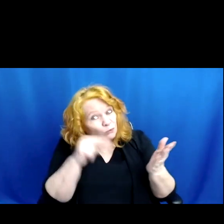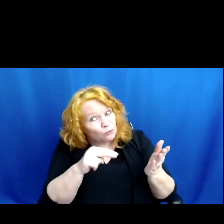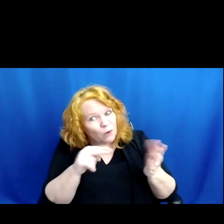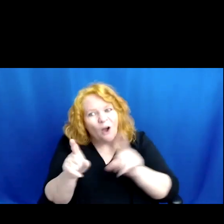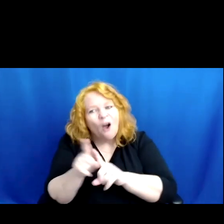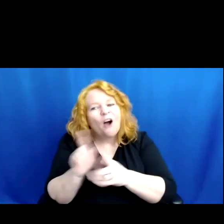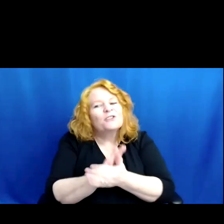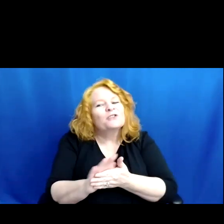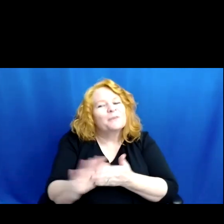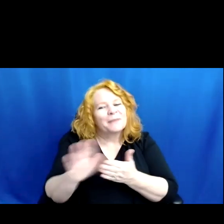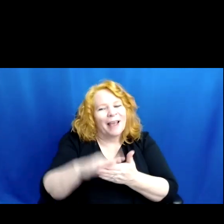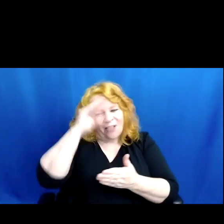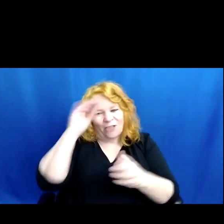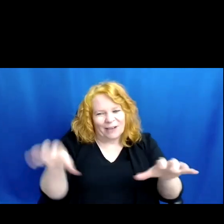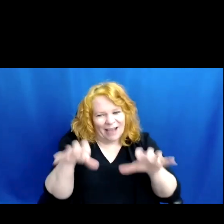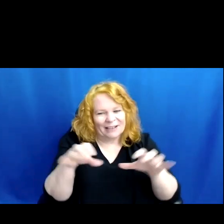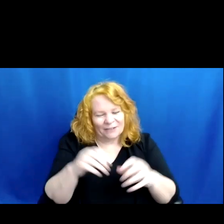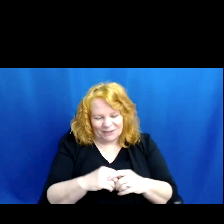with some other nice learning activities.